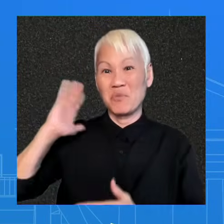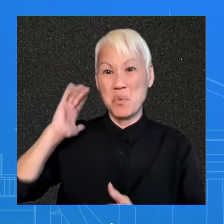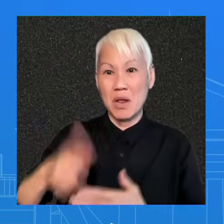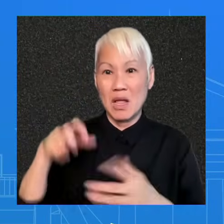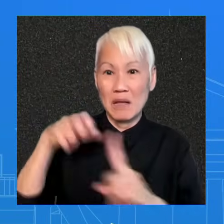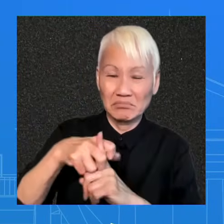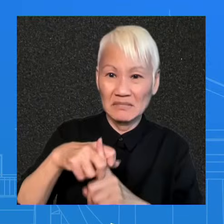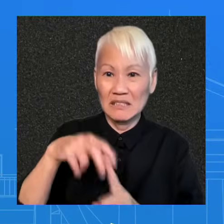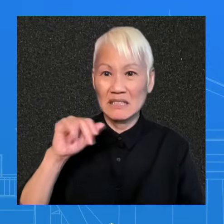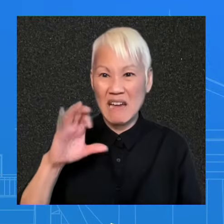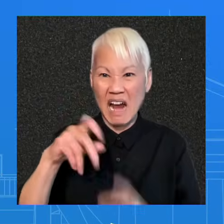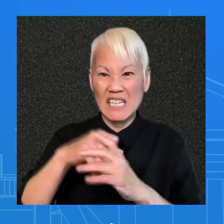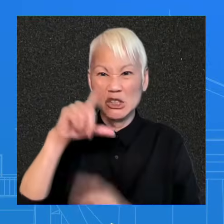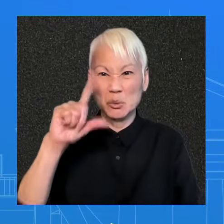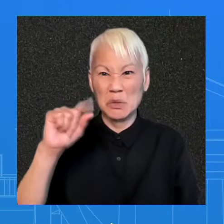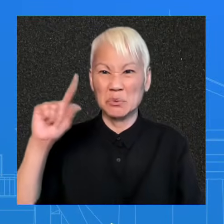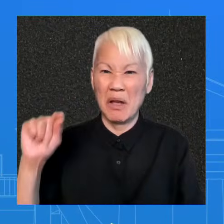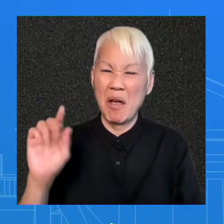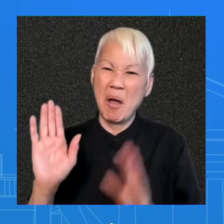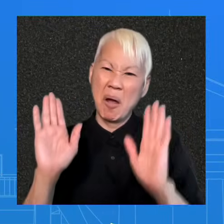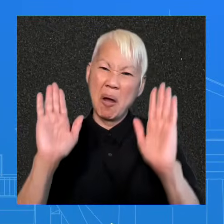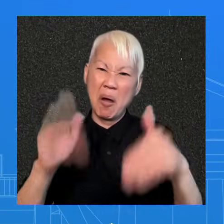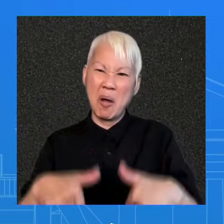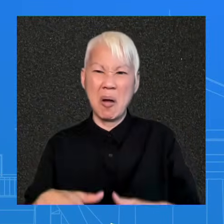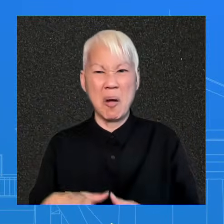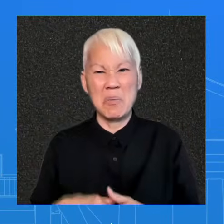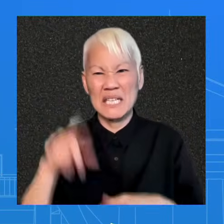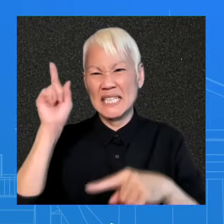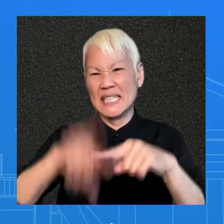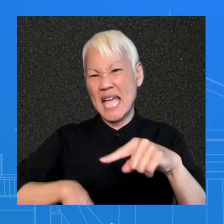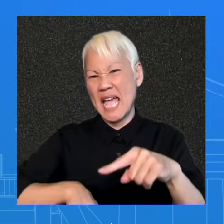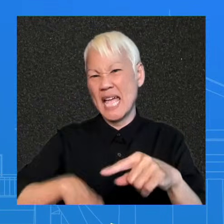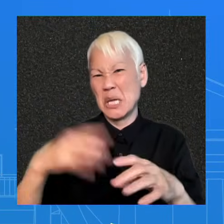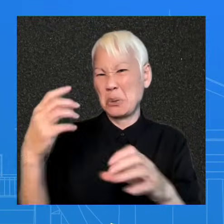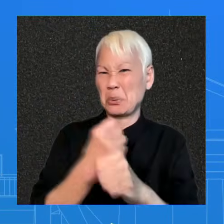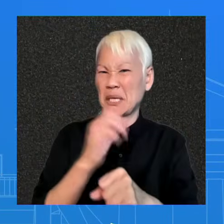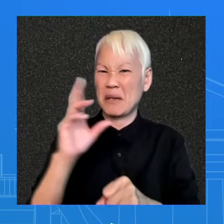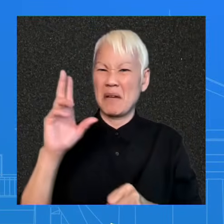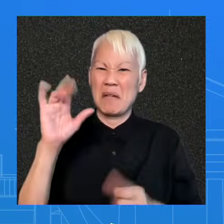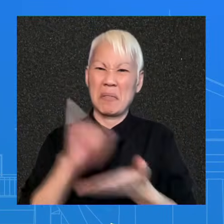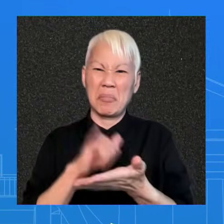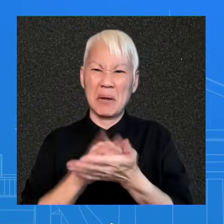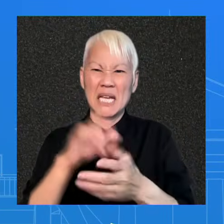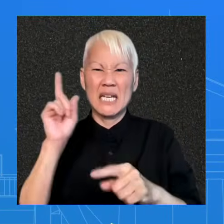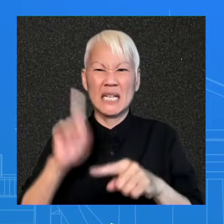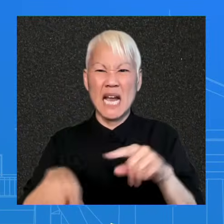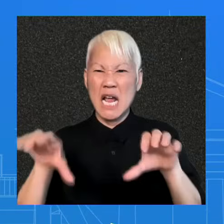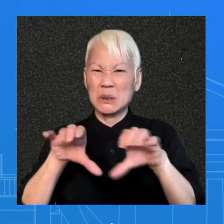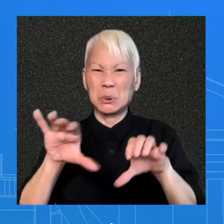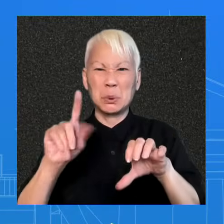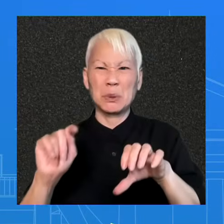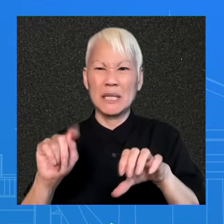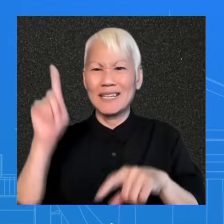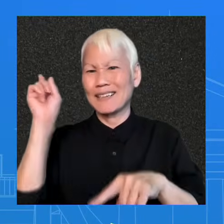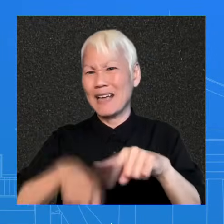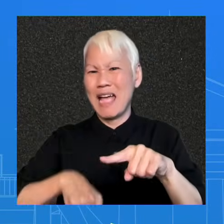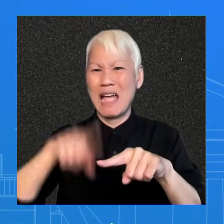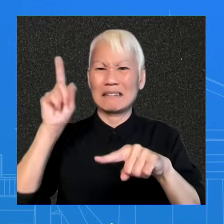"Oh, no one's going to --he's not going to win. He's not able to get it done. There's no way he's going to be the next President." And he made it happen.